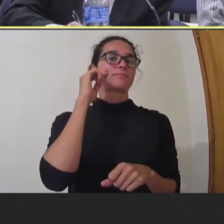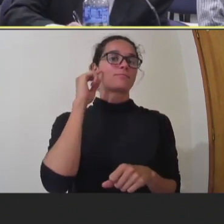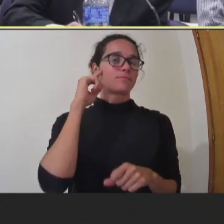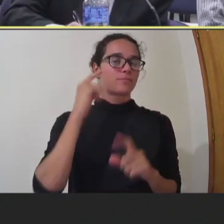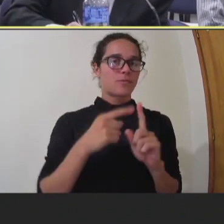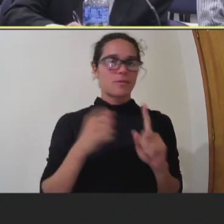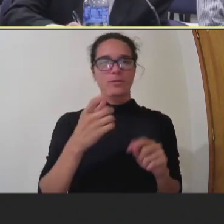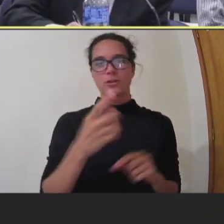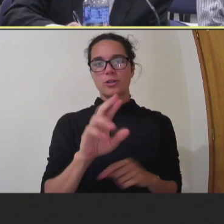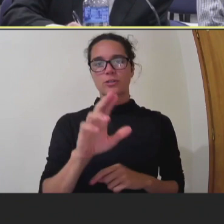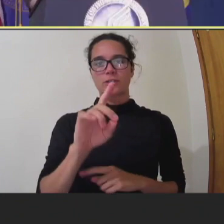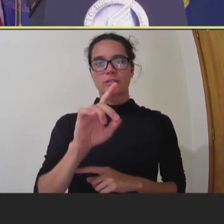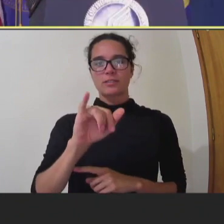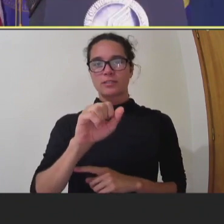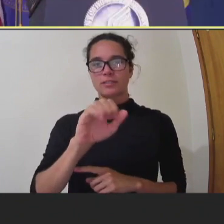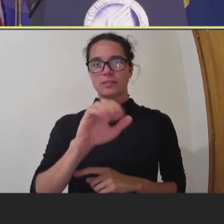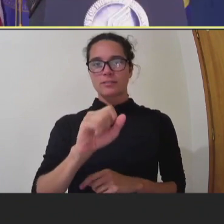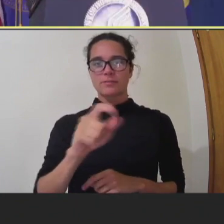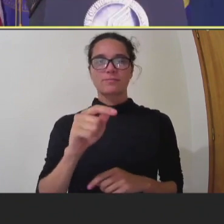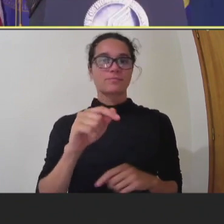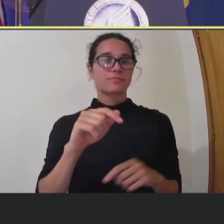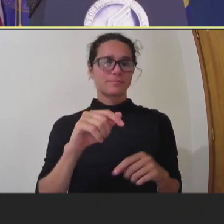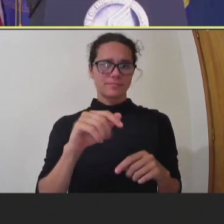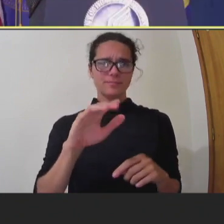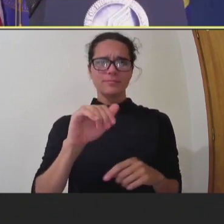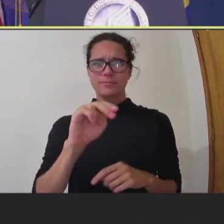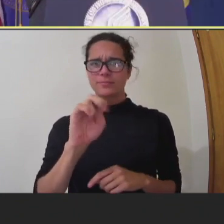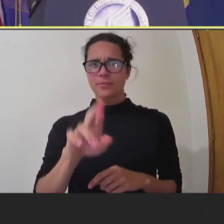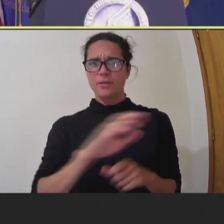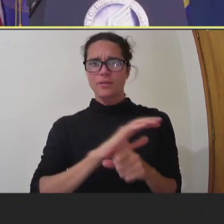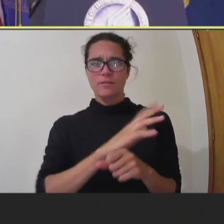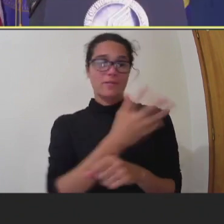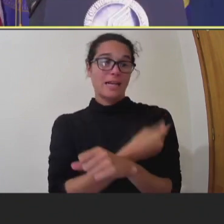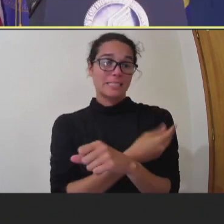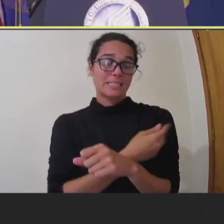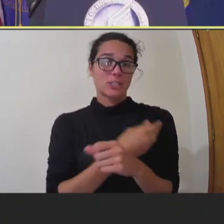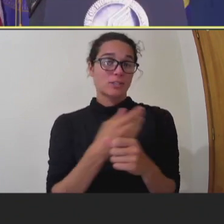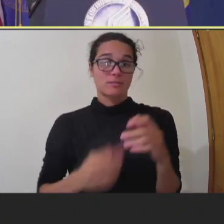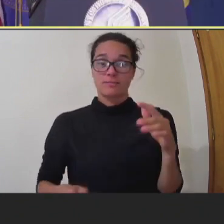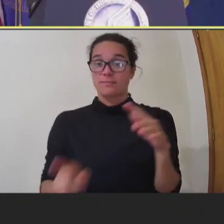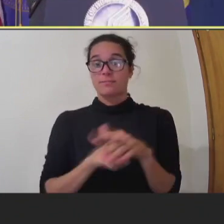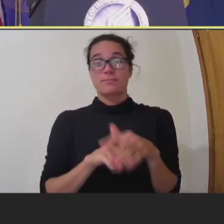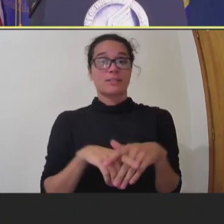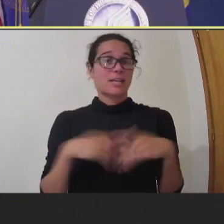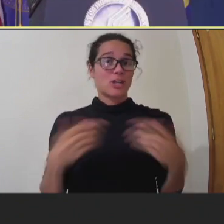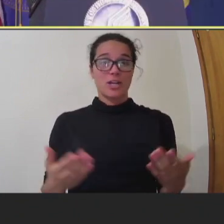moving their way through clinical trials. So, what I want to focus on for my portion of this